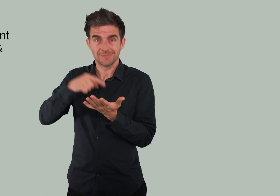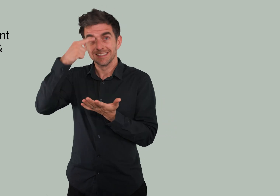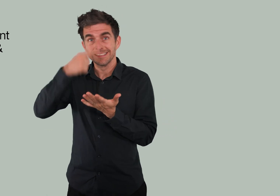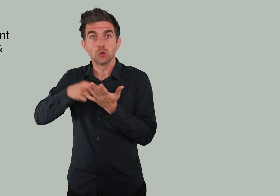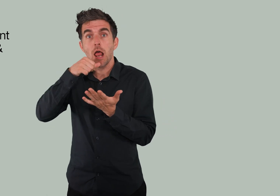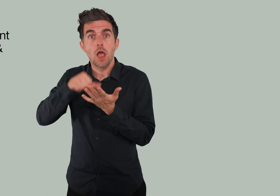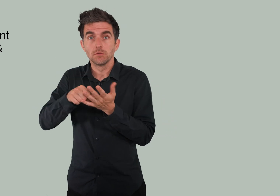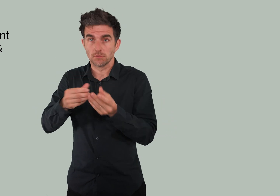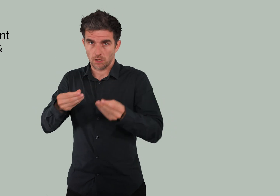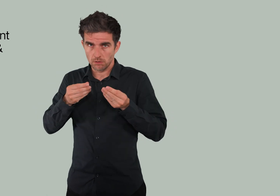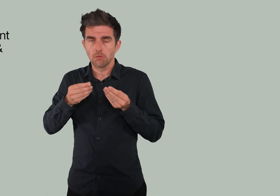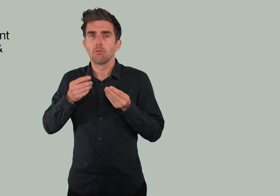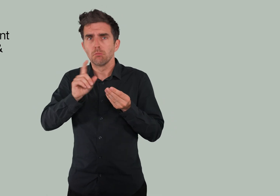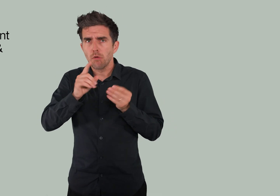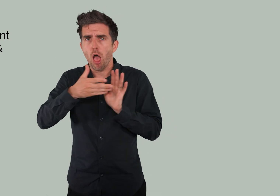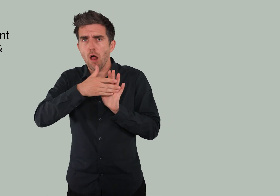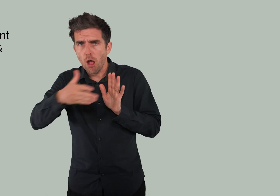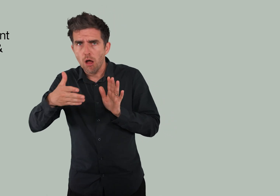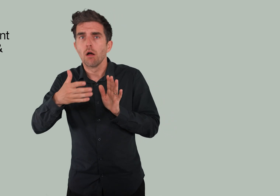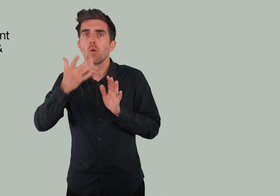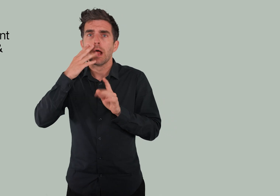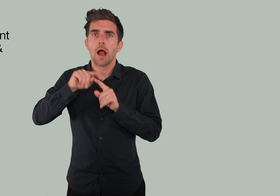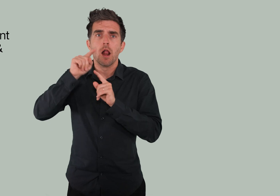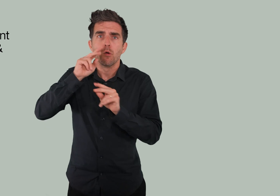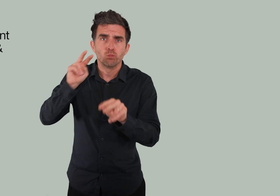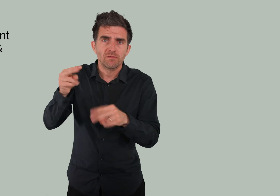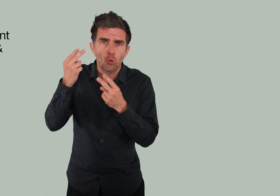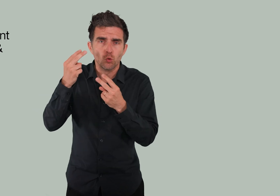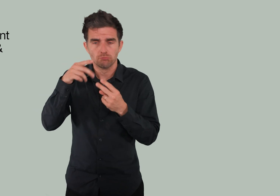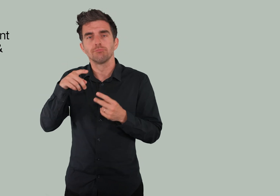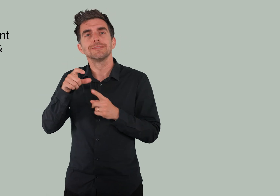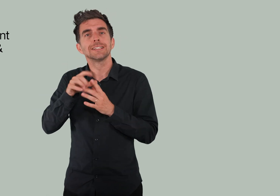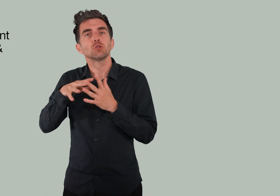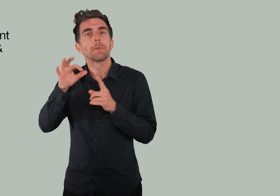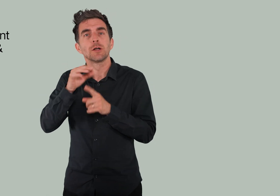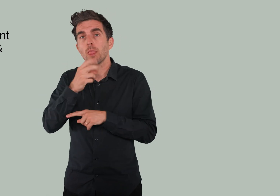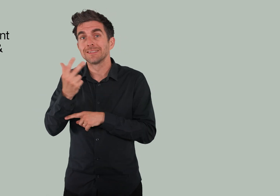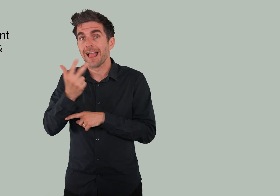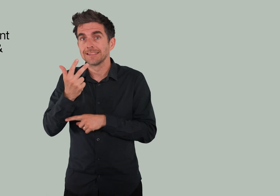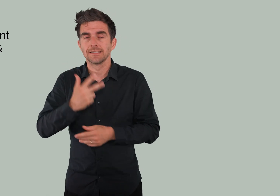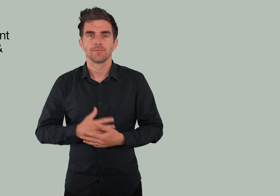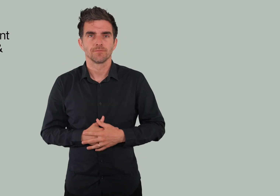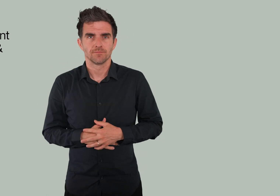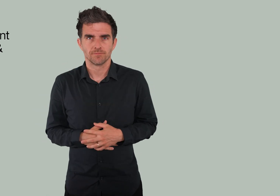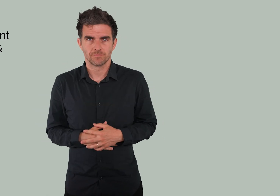the decision letter, such as how long it will last and when the review is due to take place (DWP, 2018).